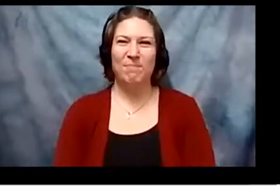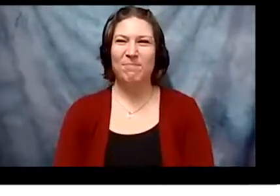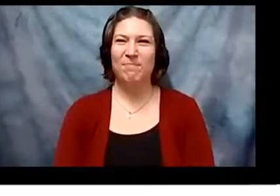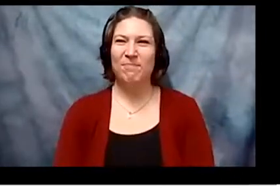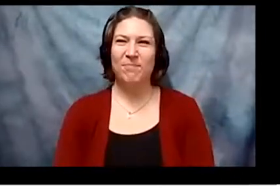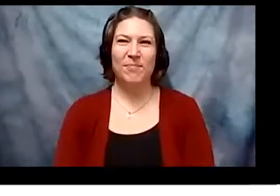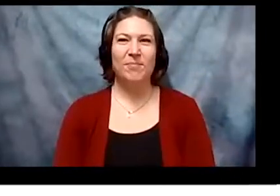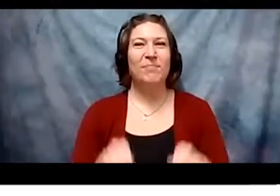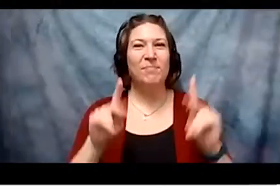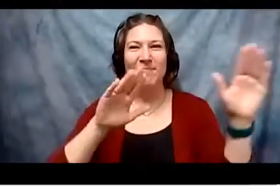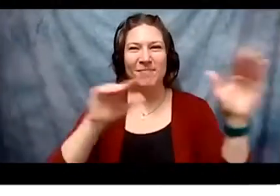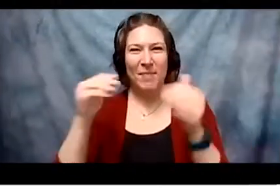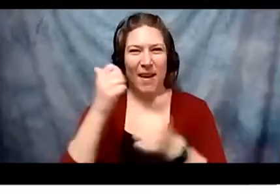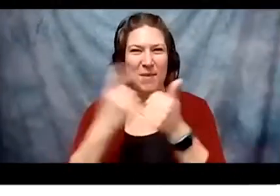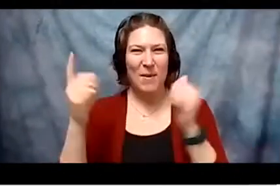Goodbye everybody.